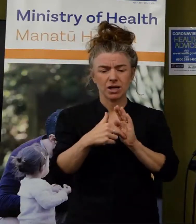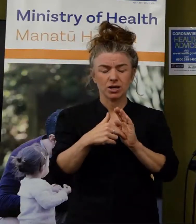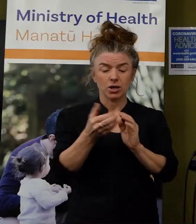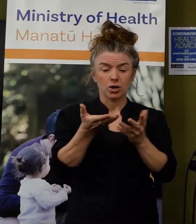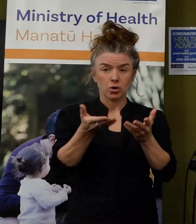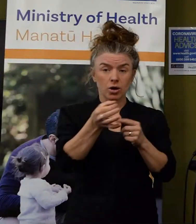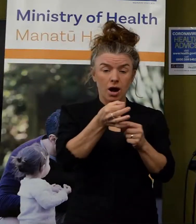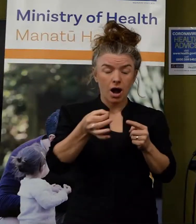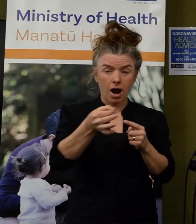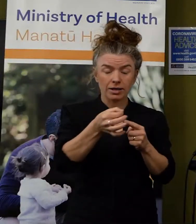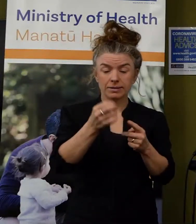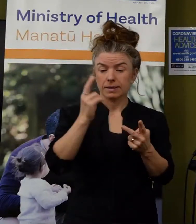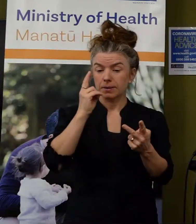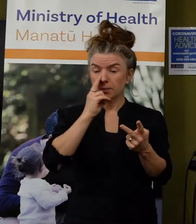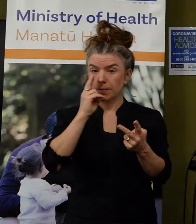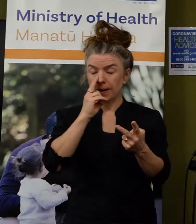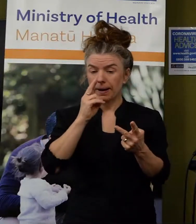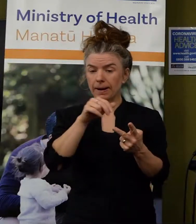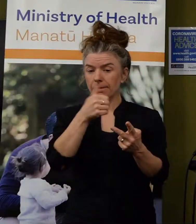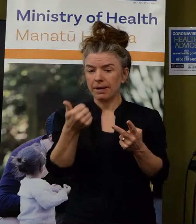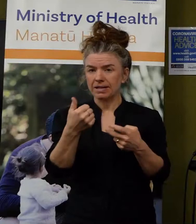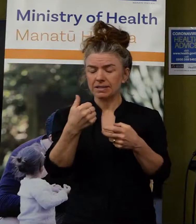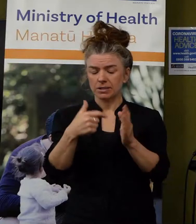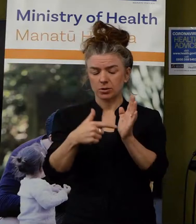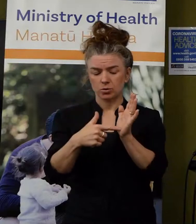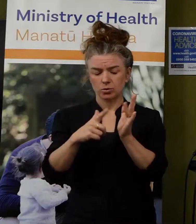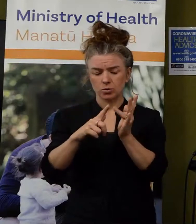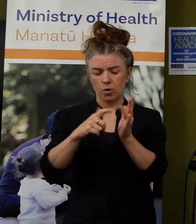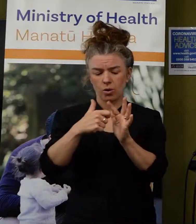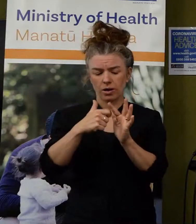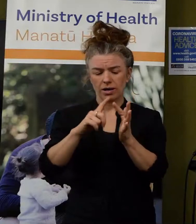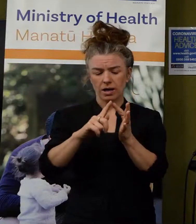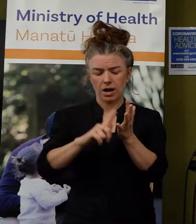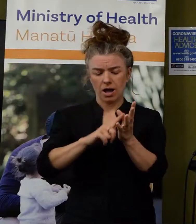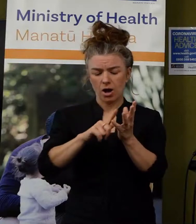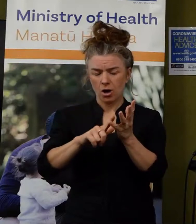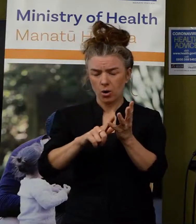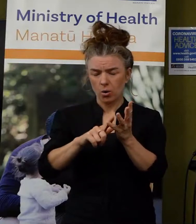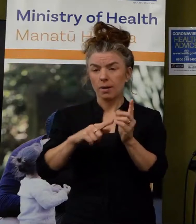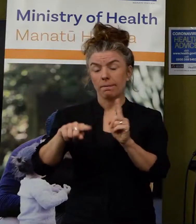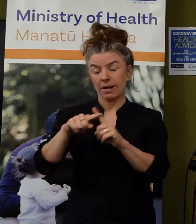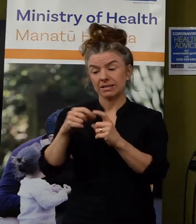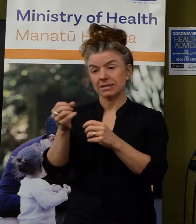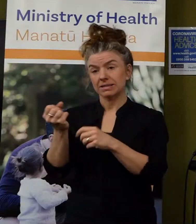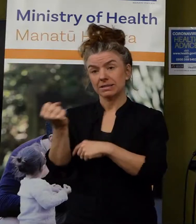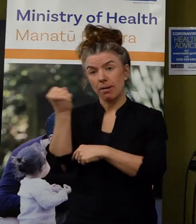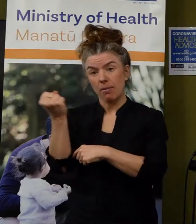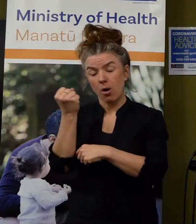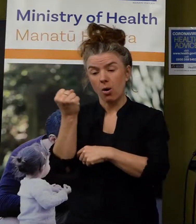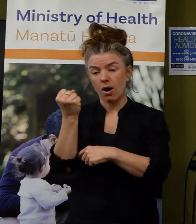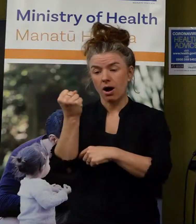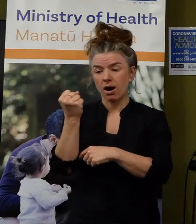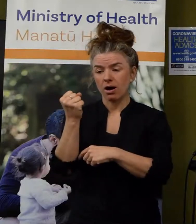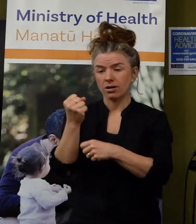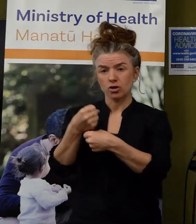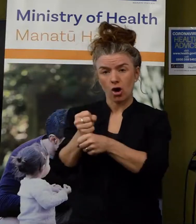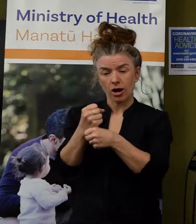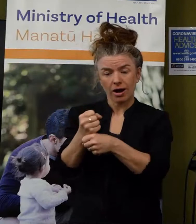and the Tokelau Islands, but also Samoa and Tonga and Fiji. So we're working very closely with them.